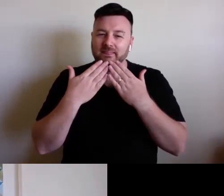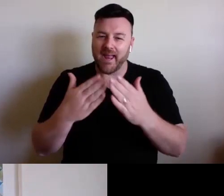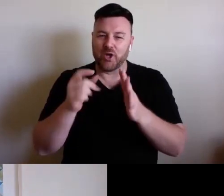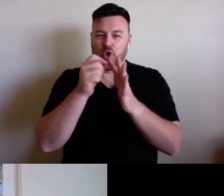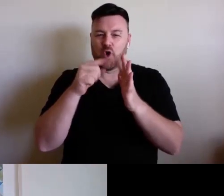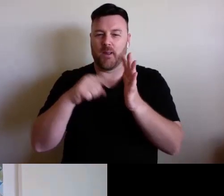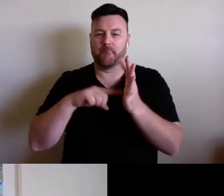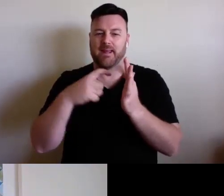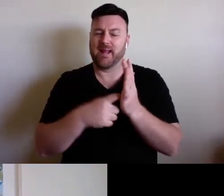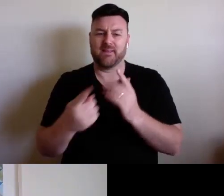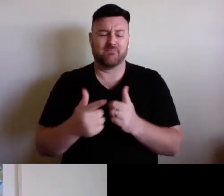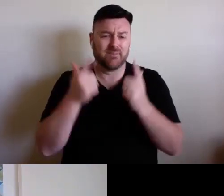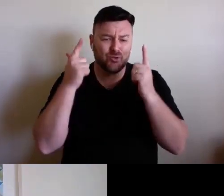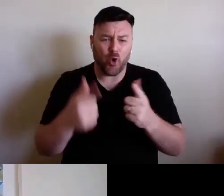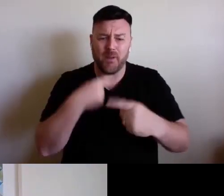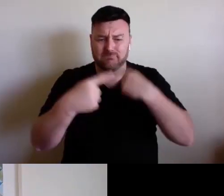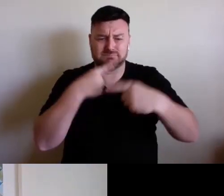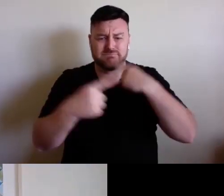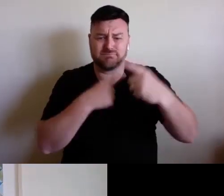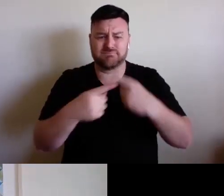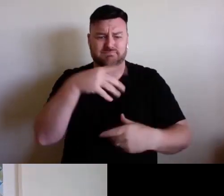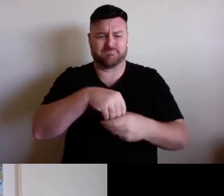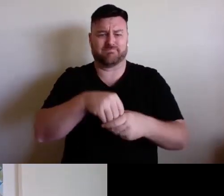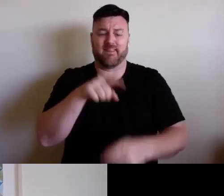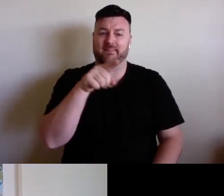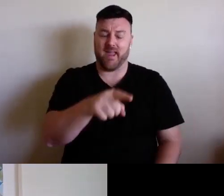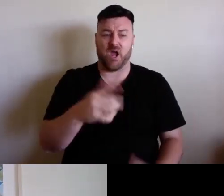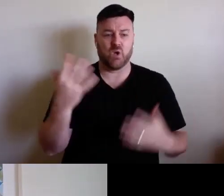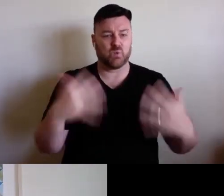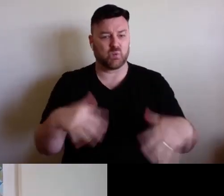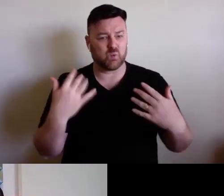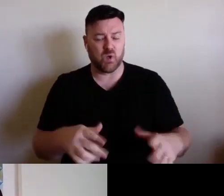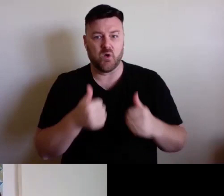insight into all of those platforms. So, yeah, I recommend heading to the